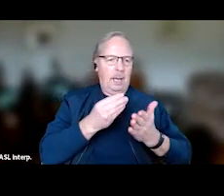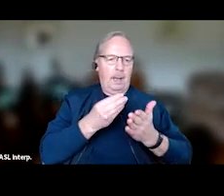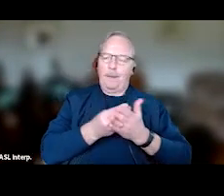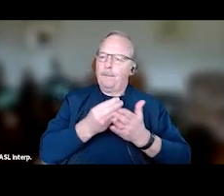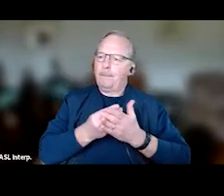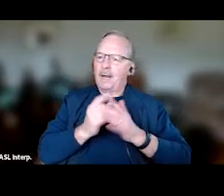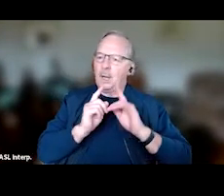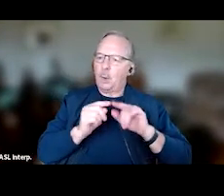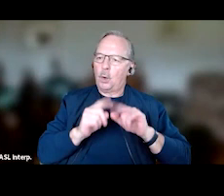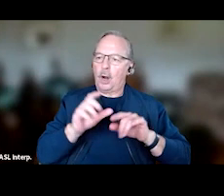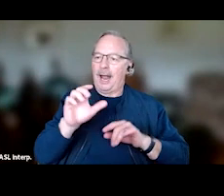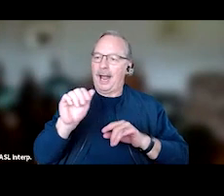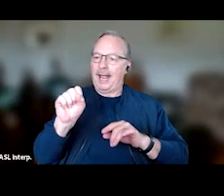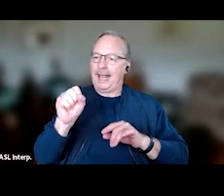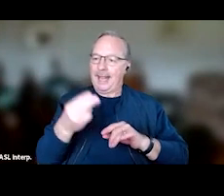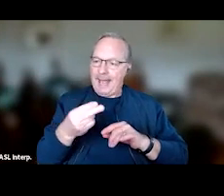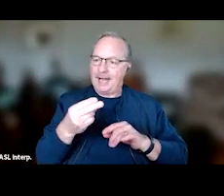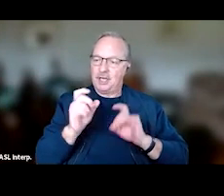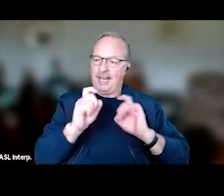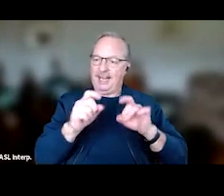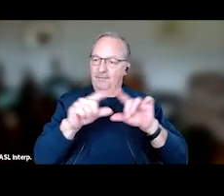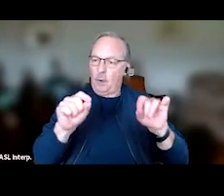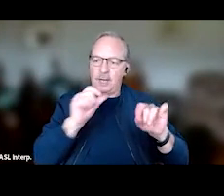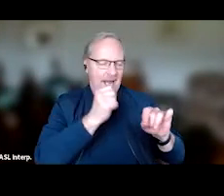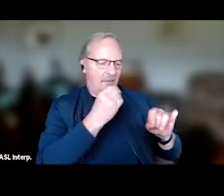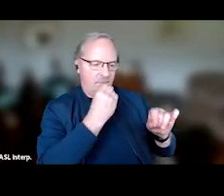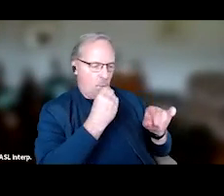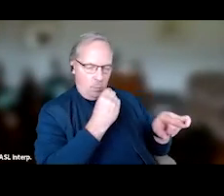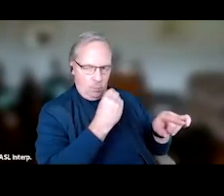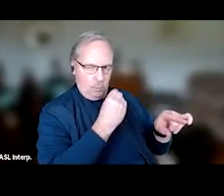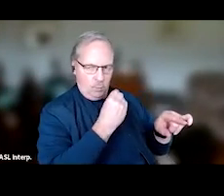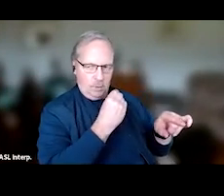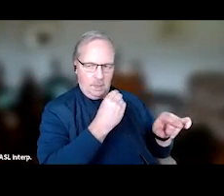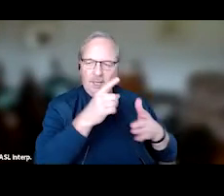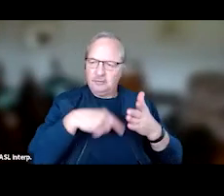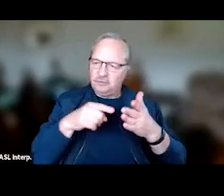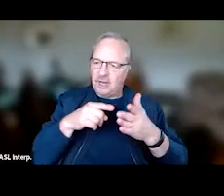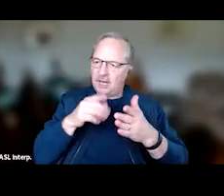not a food gift card, but a cash gift card, check, direct deposits.